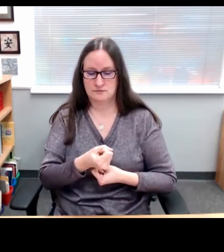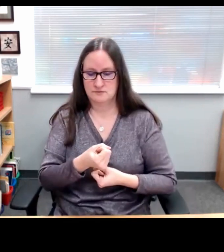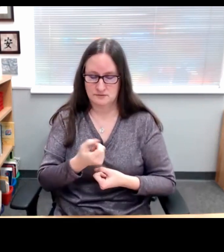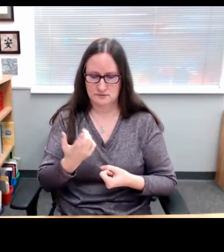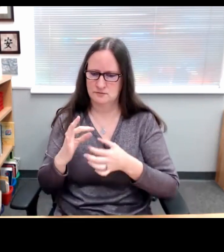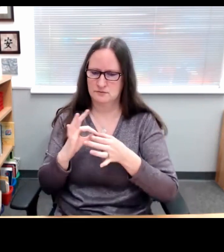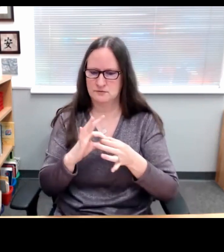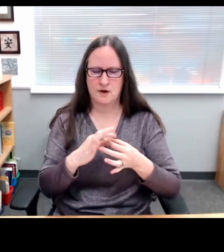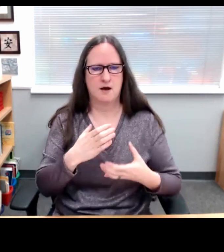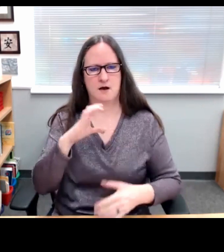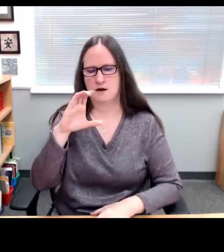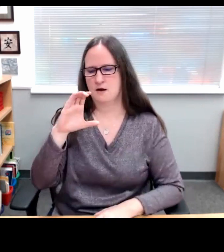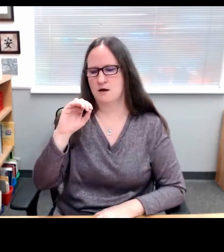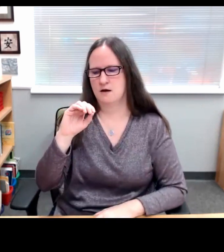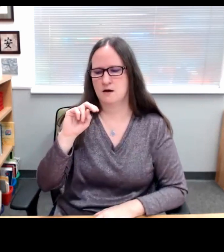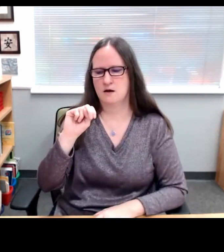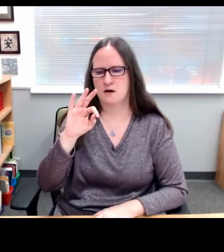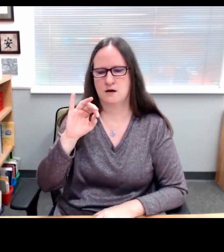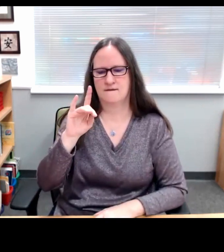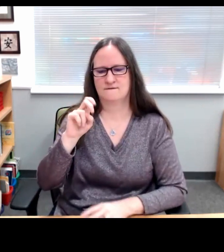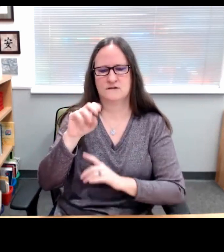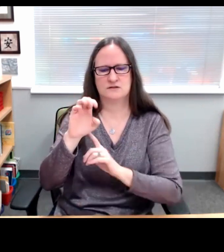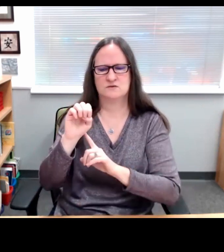I mentioned confidence, trusting yourself.